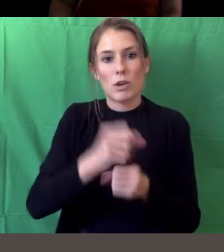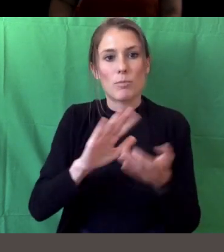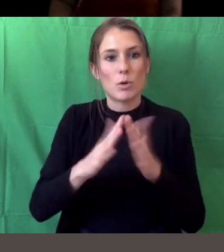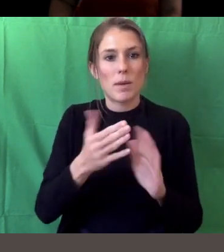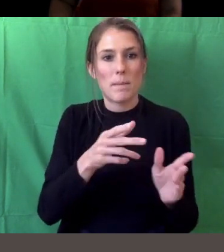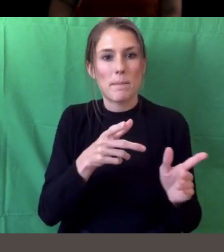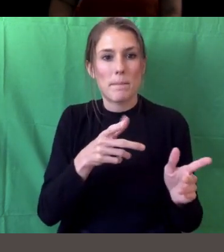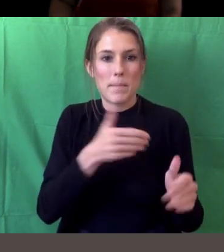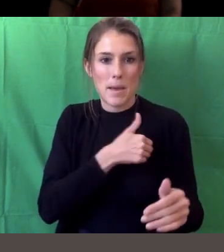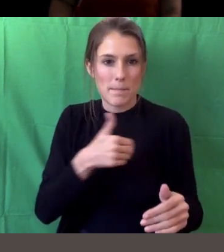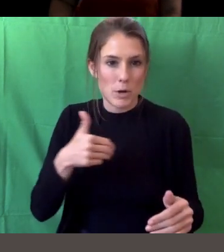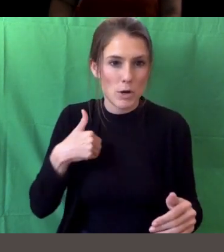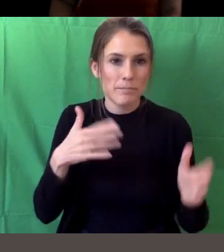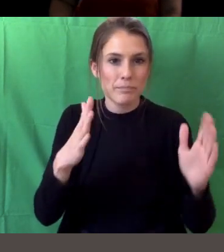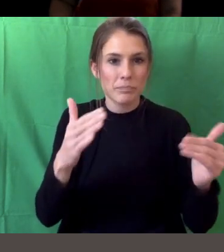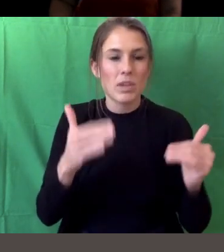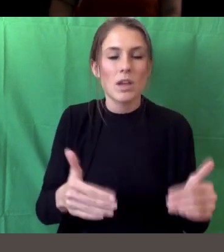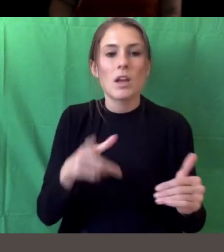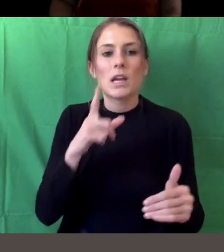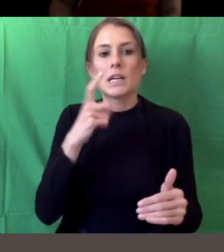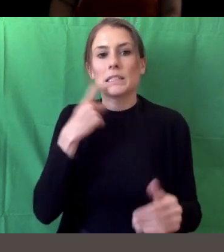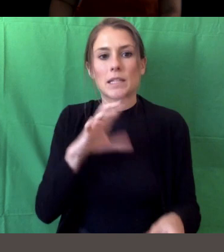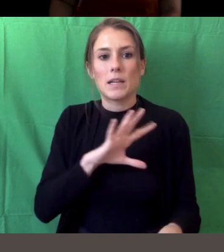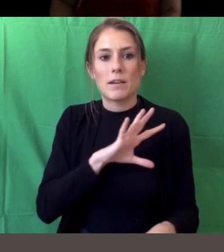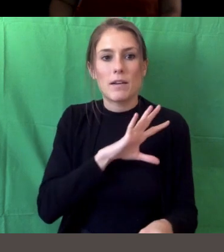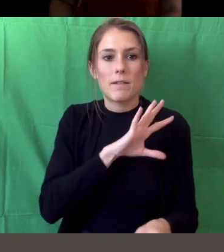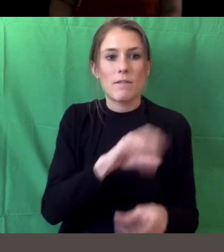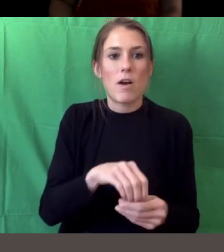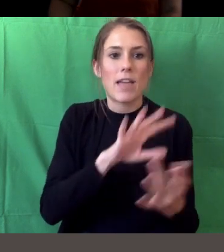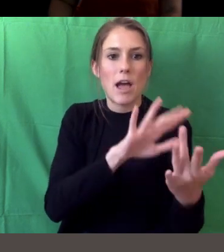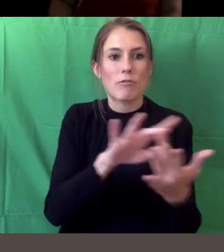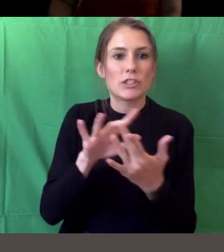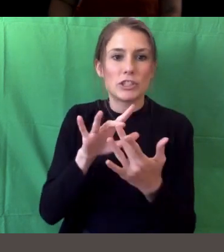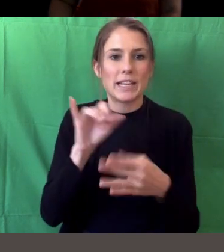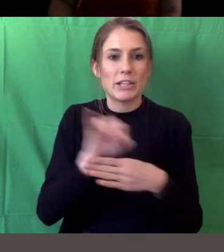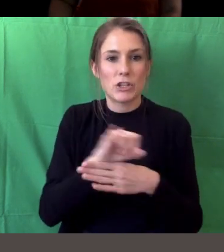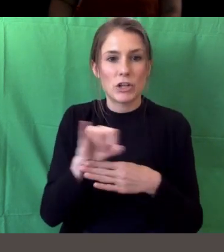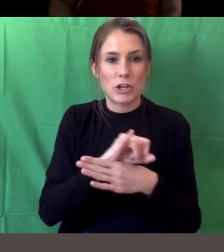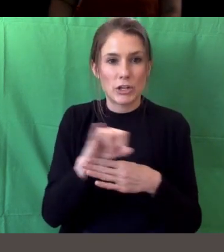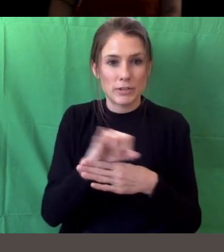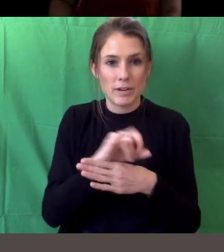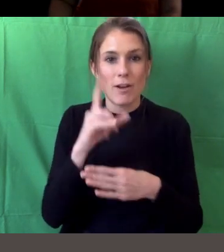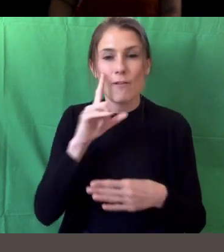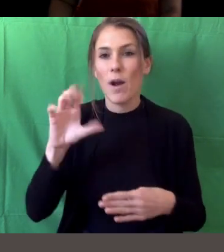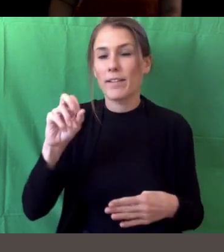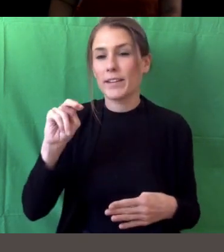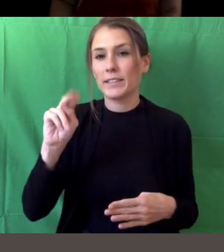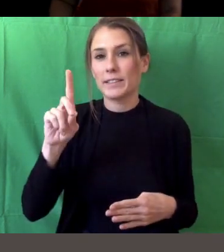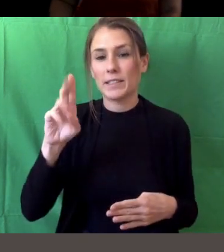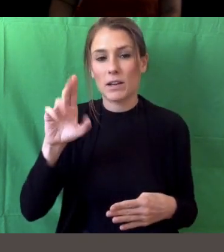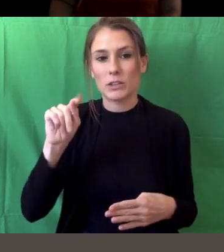She recently completed the Outreachy Internship for the Bio Conductor Project and she is